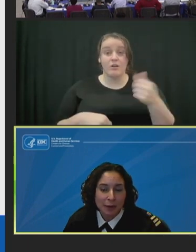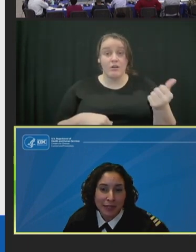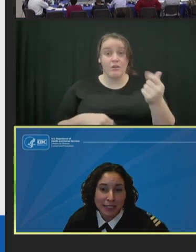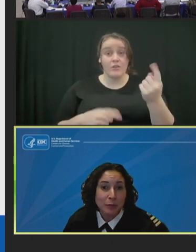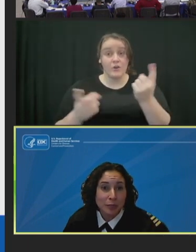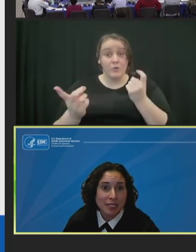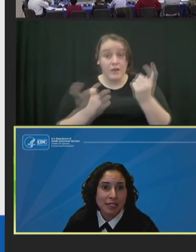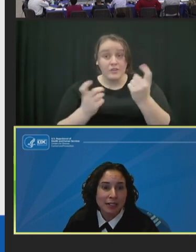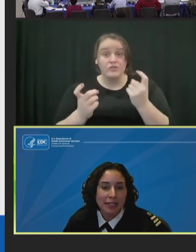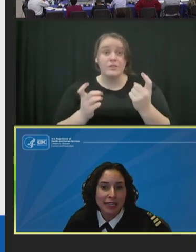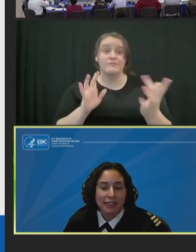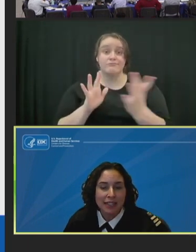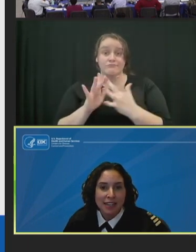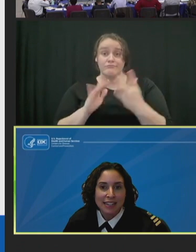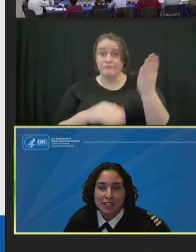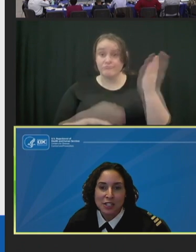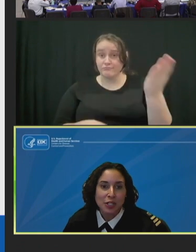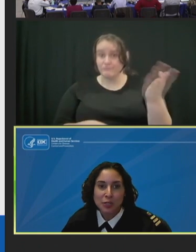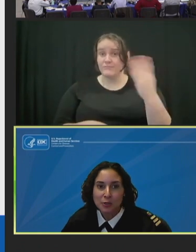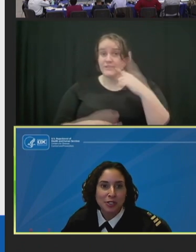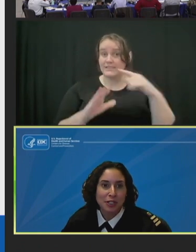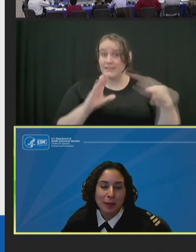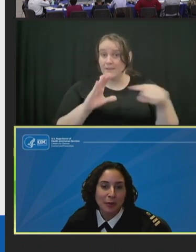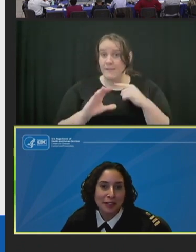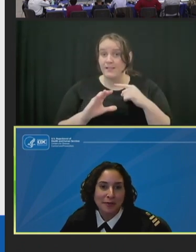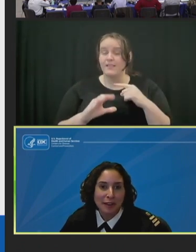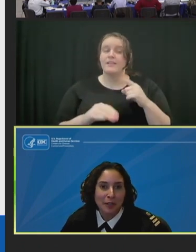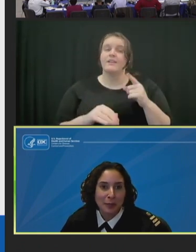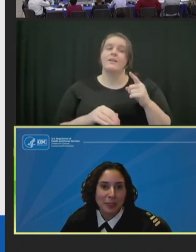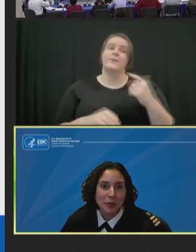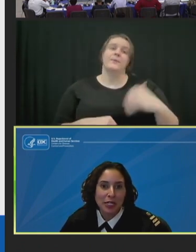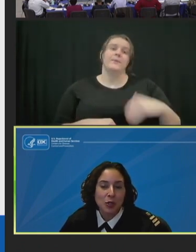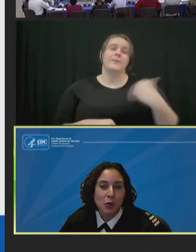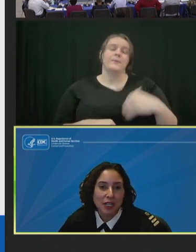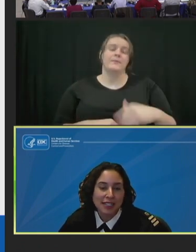my email's here. And this is a huge collaborative effort between NORC,